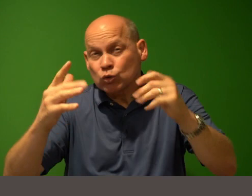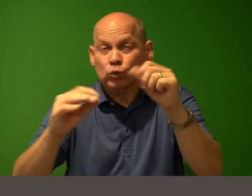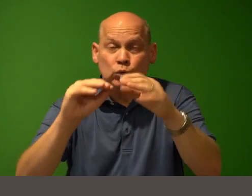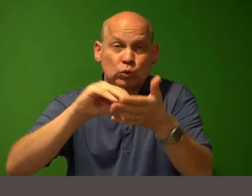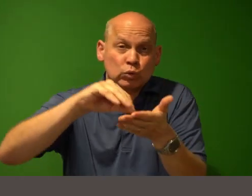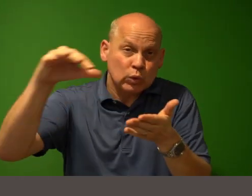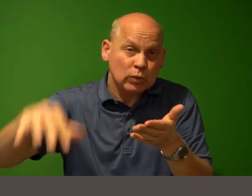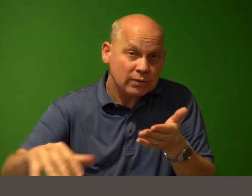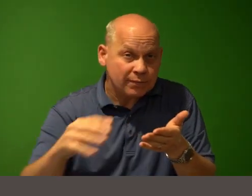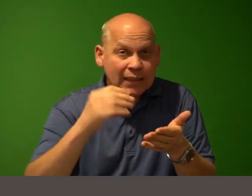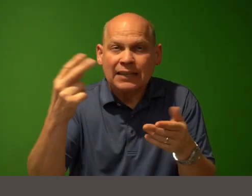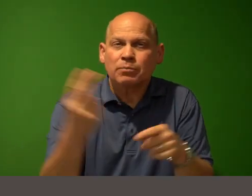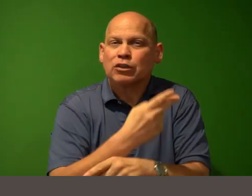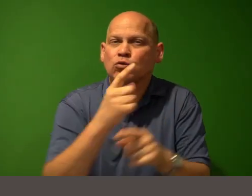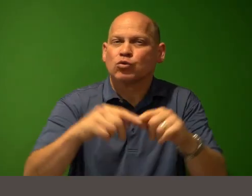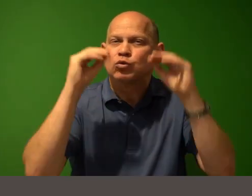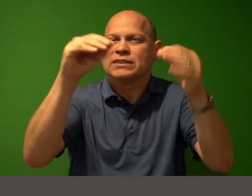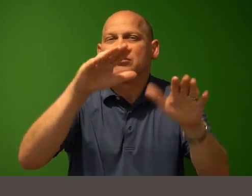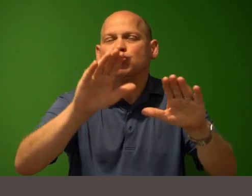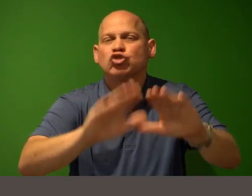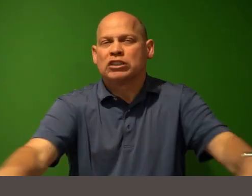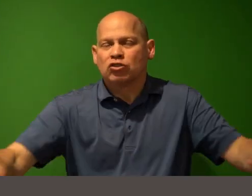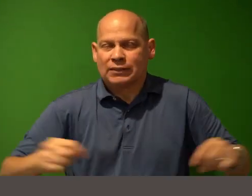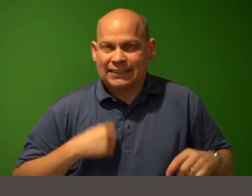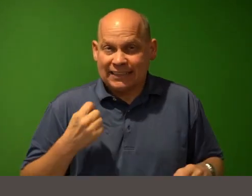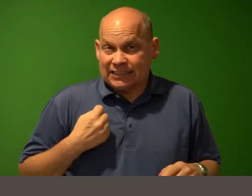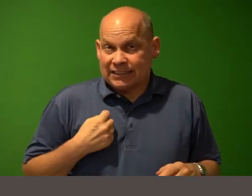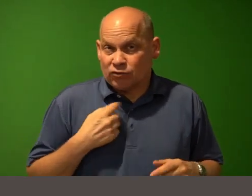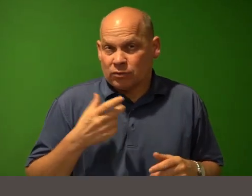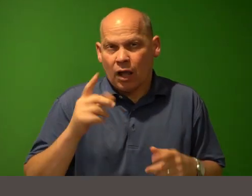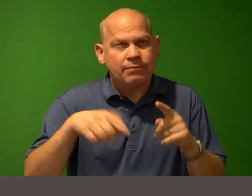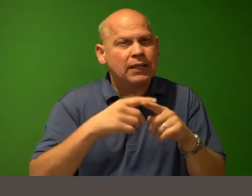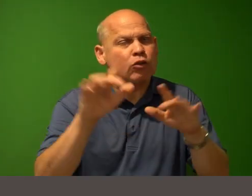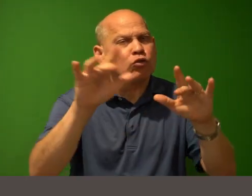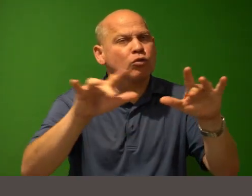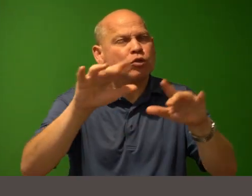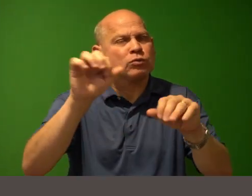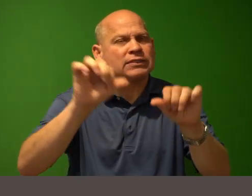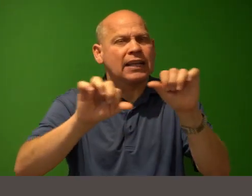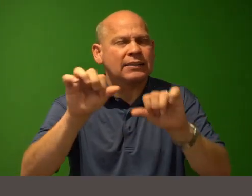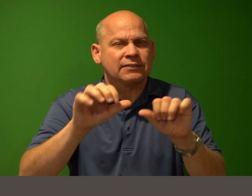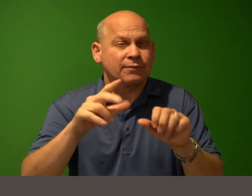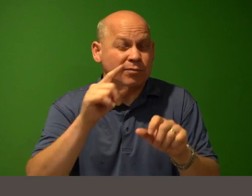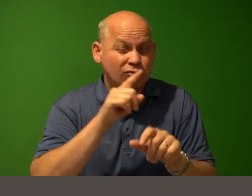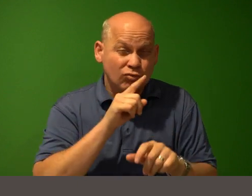and can be used to teach children and teenagers about computer science. It is written in Python,